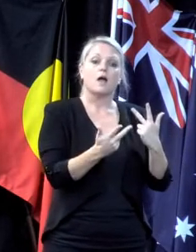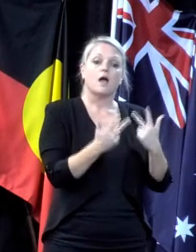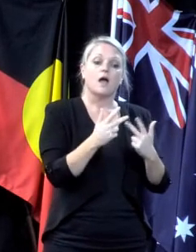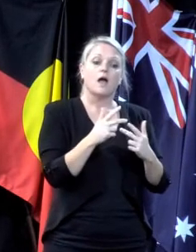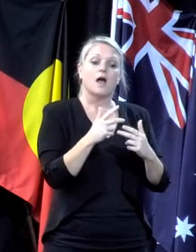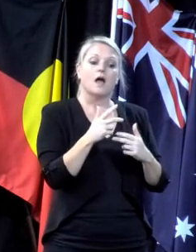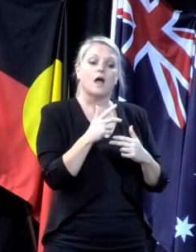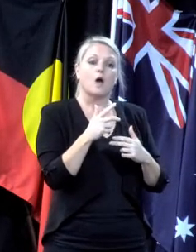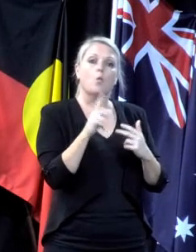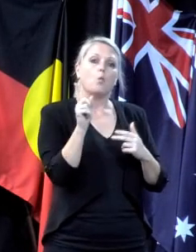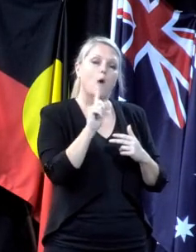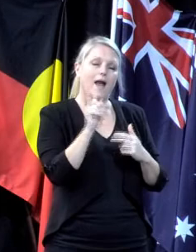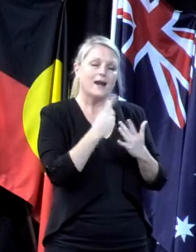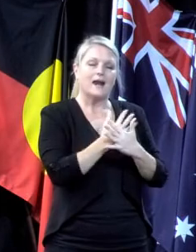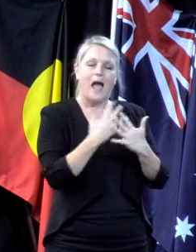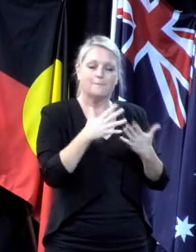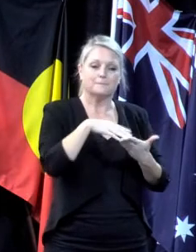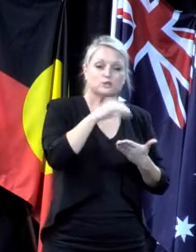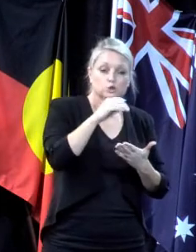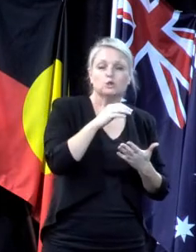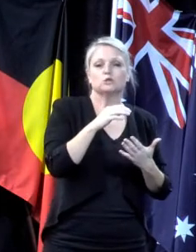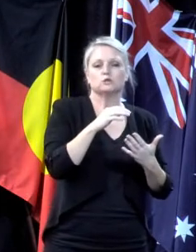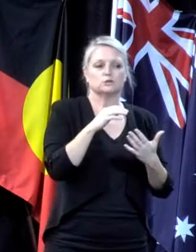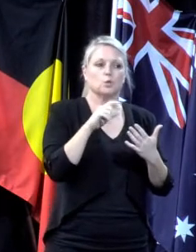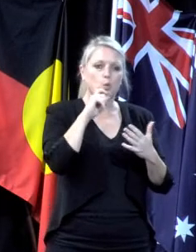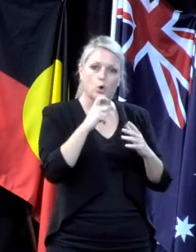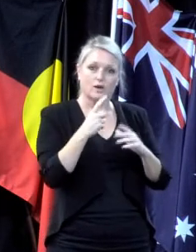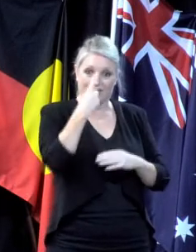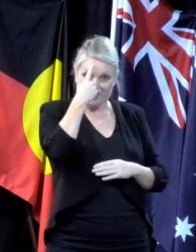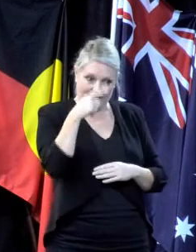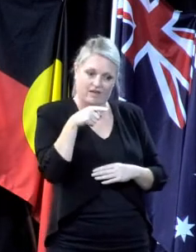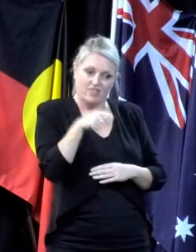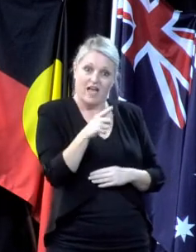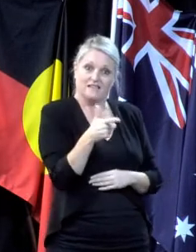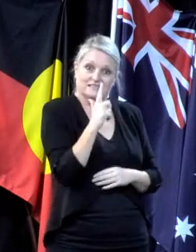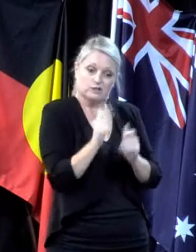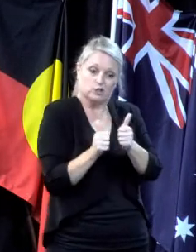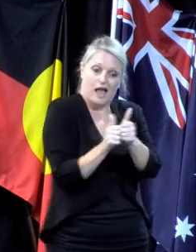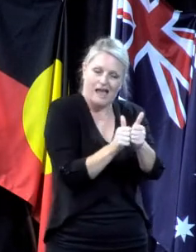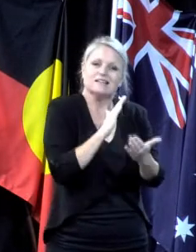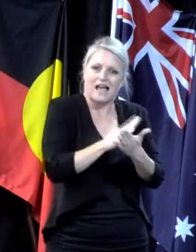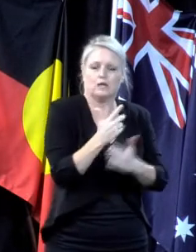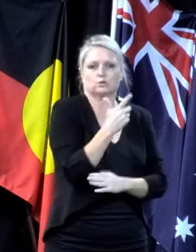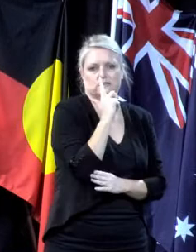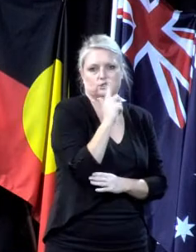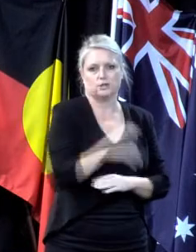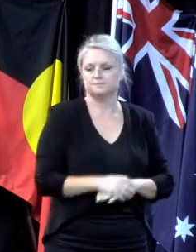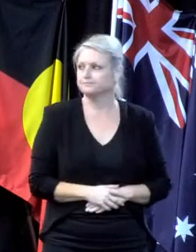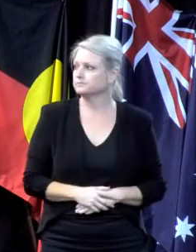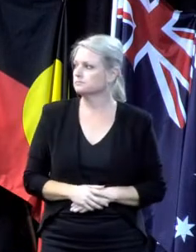Could you explain to me the complexity that you’ve observed in that respect? Yes, OK. So, sometimes, those – those lines are blurred.